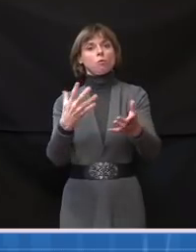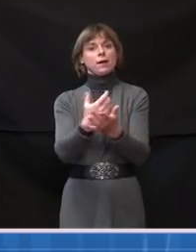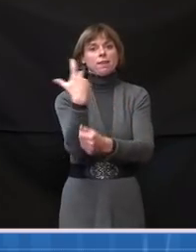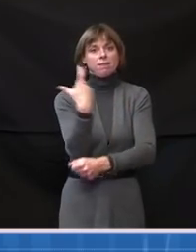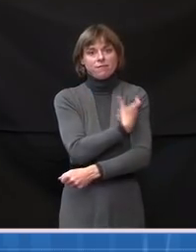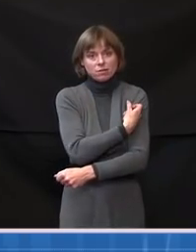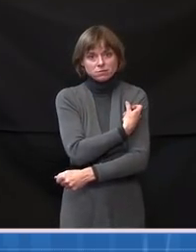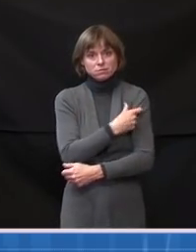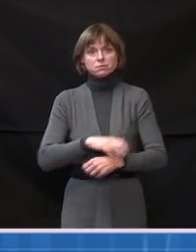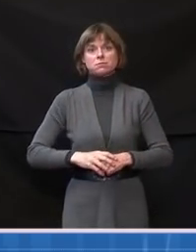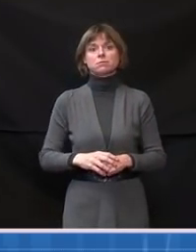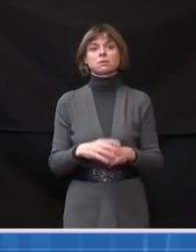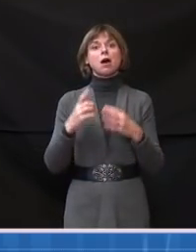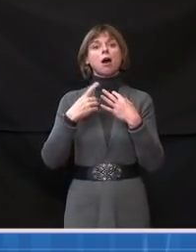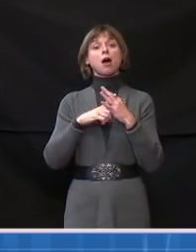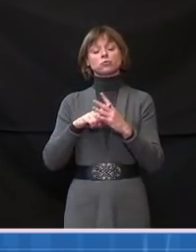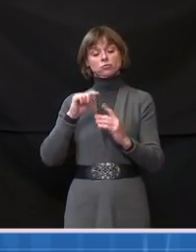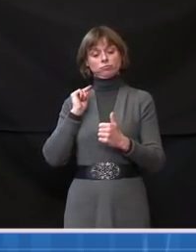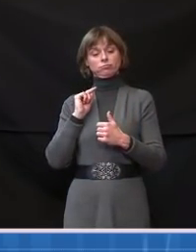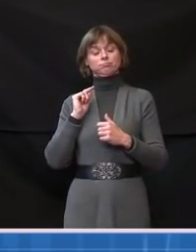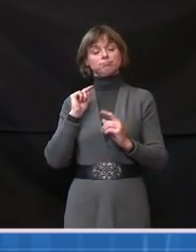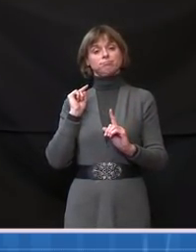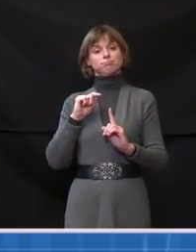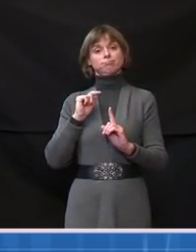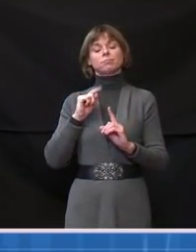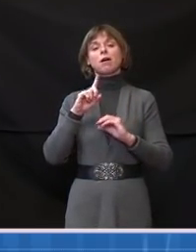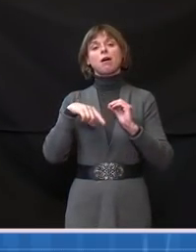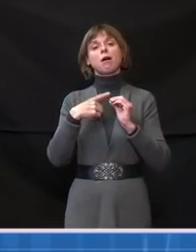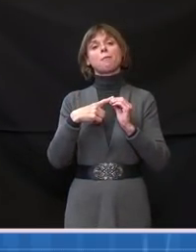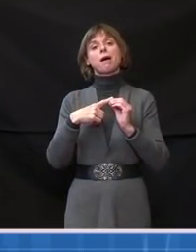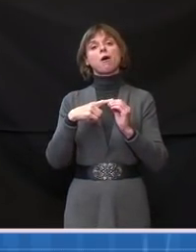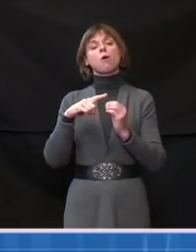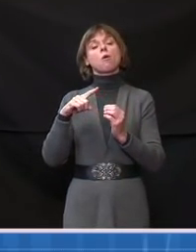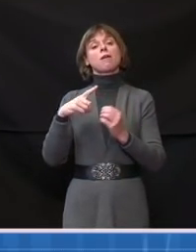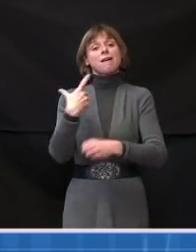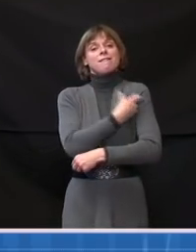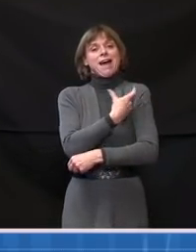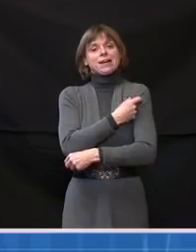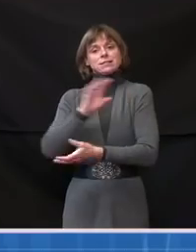I’ll start with our efforts on vaccine supply. When we came into office three weeks ago,